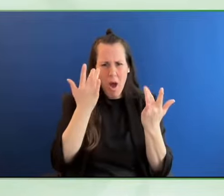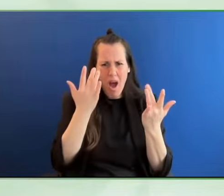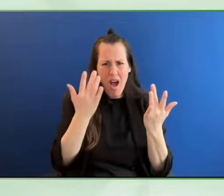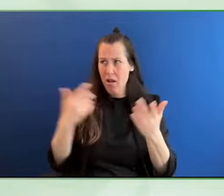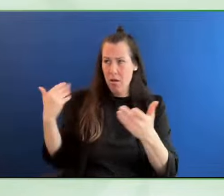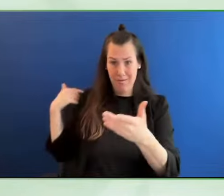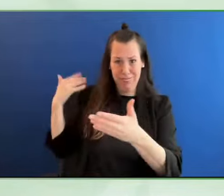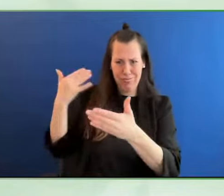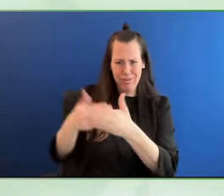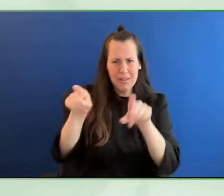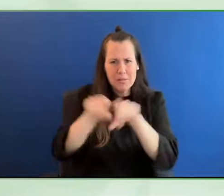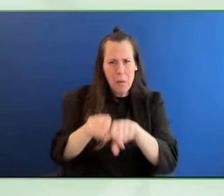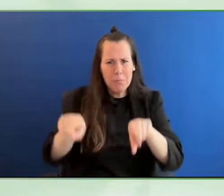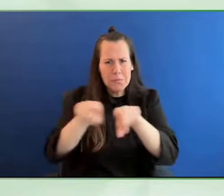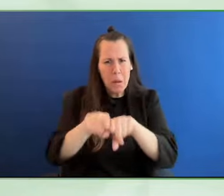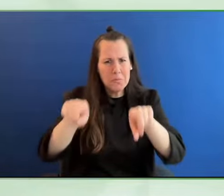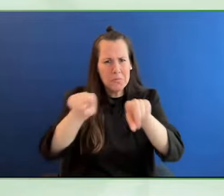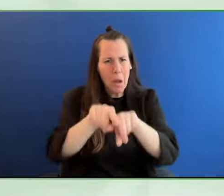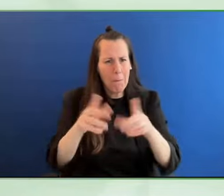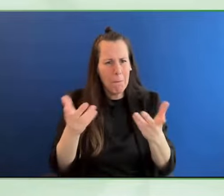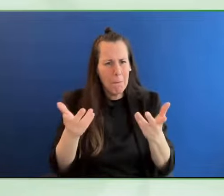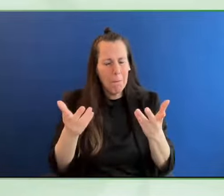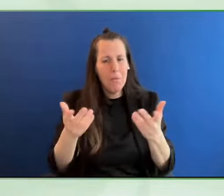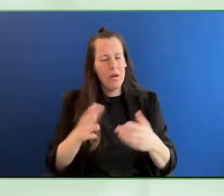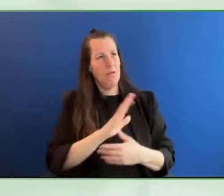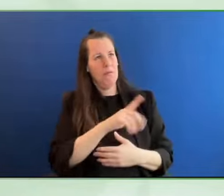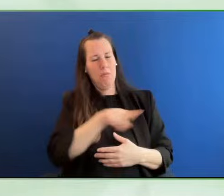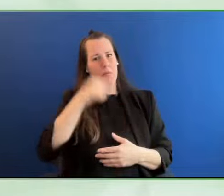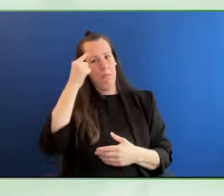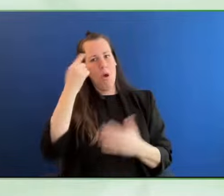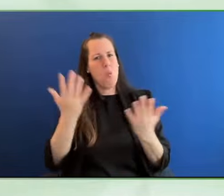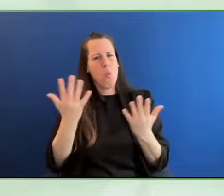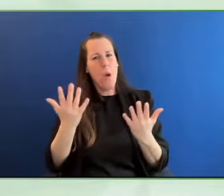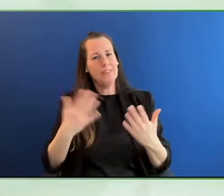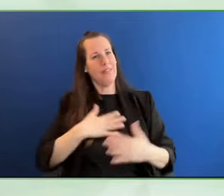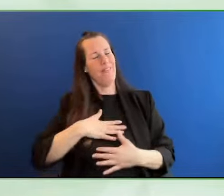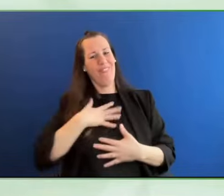Earlier today I was in a conversation with people who spoke ASL.